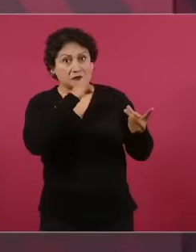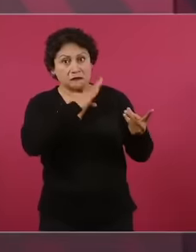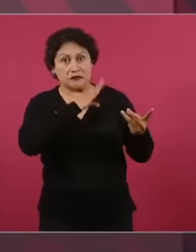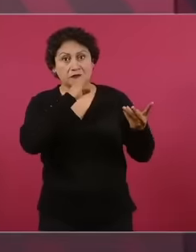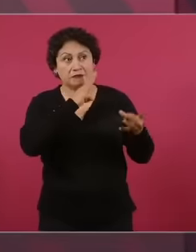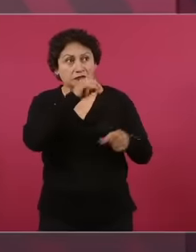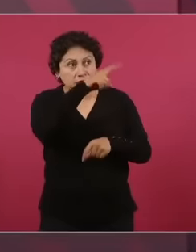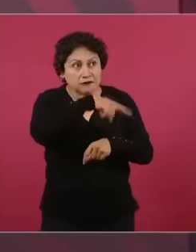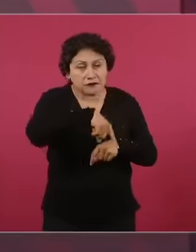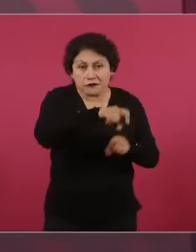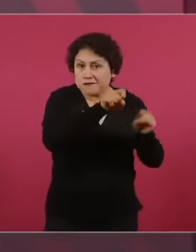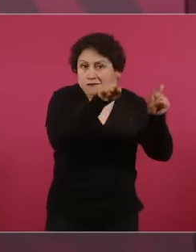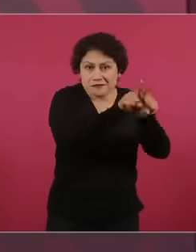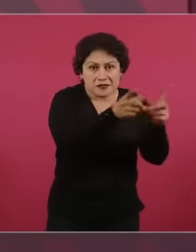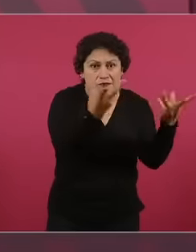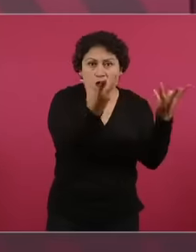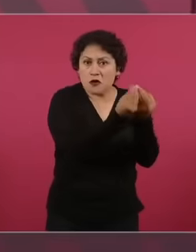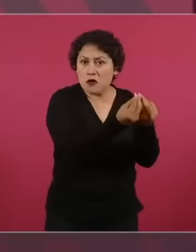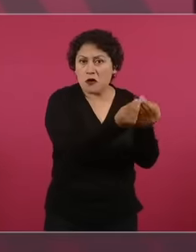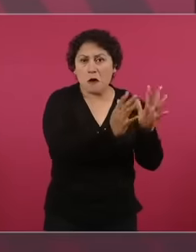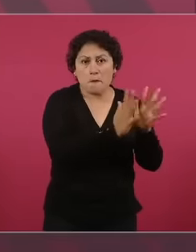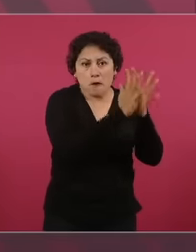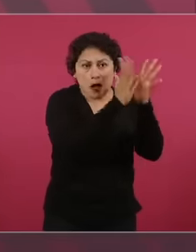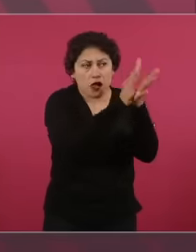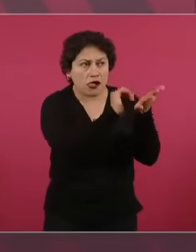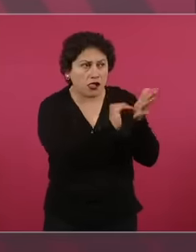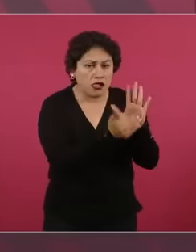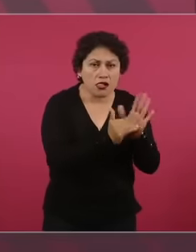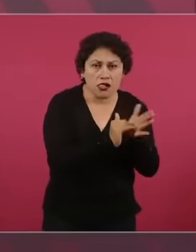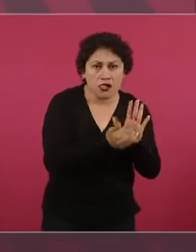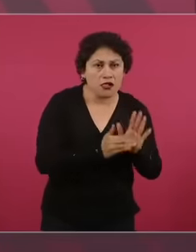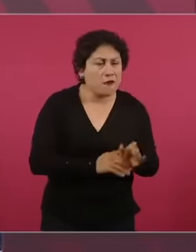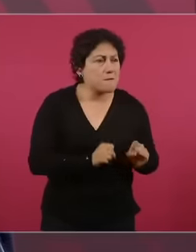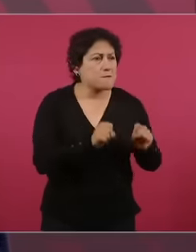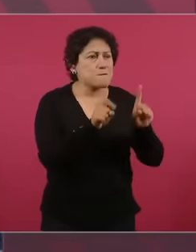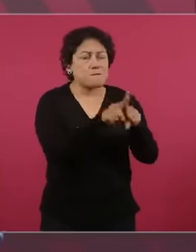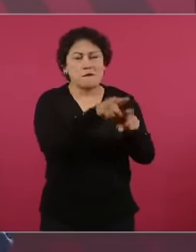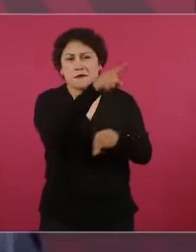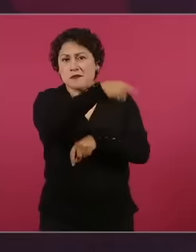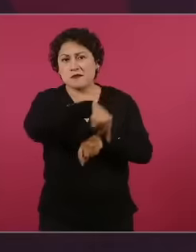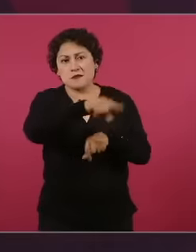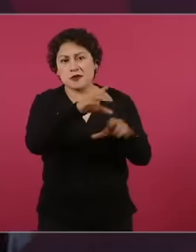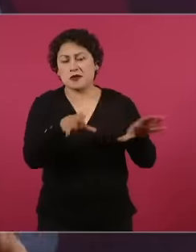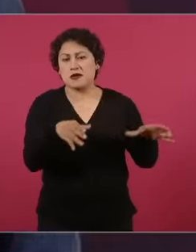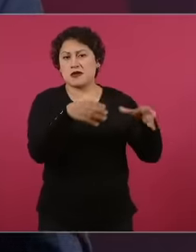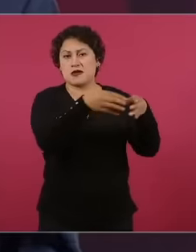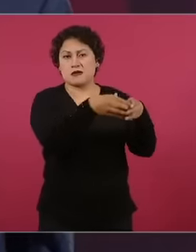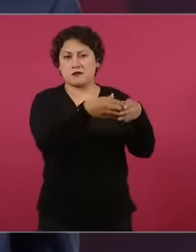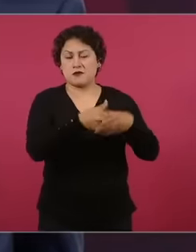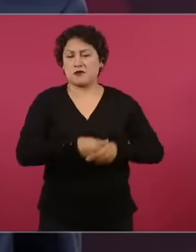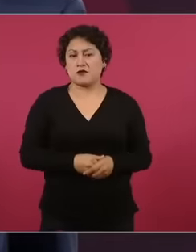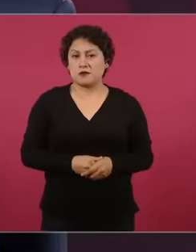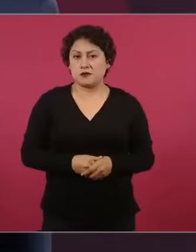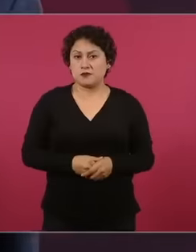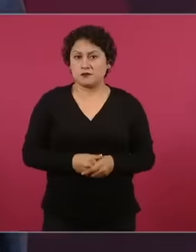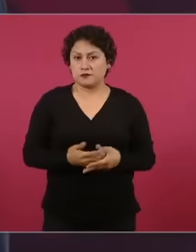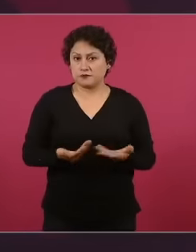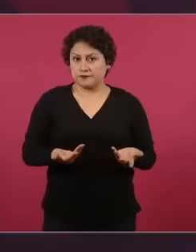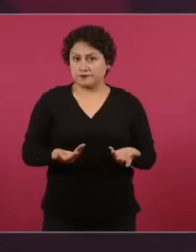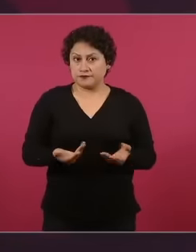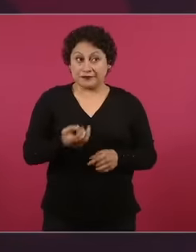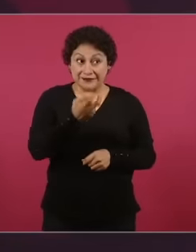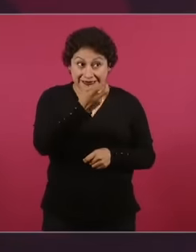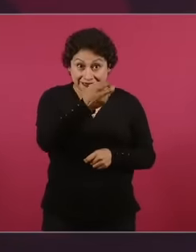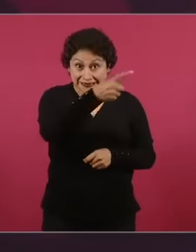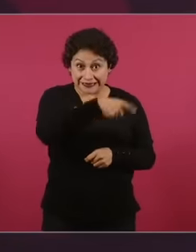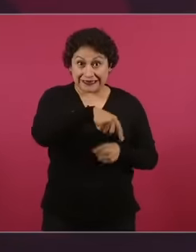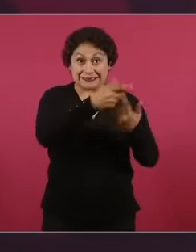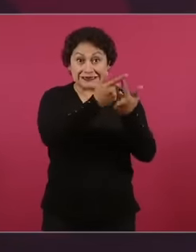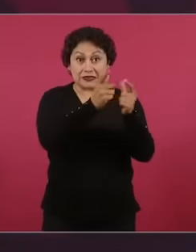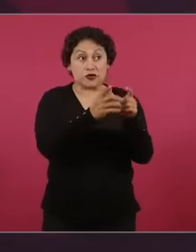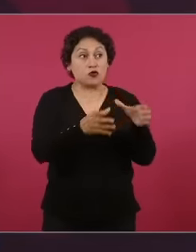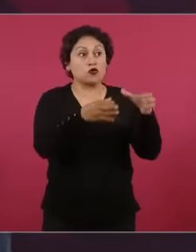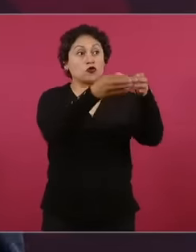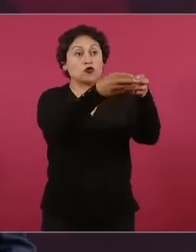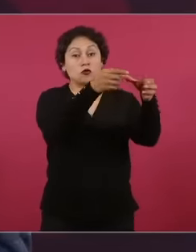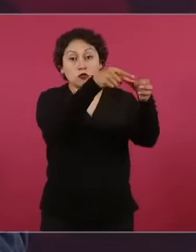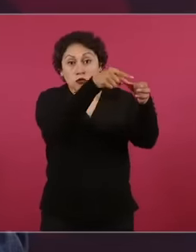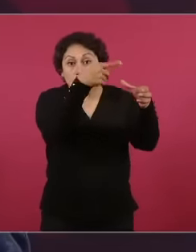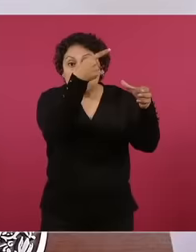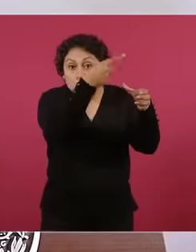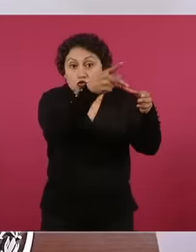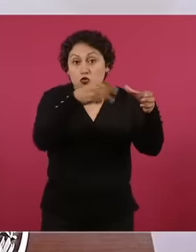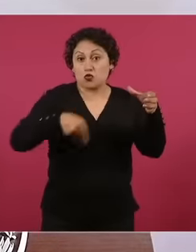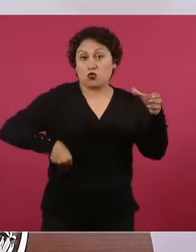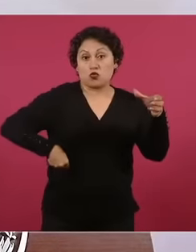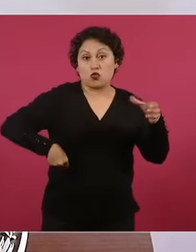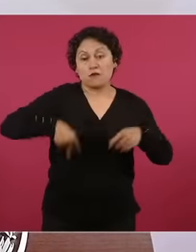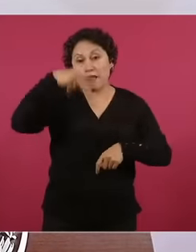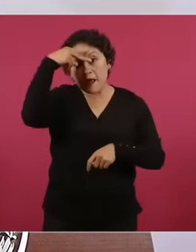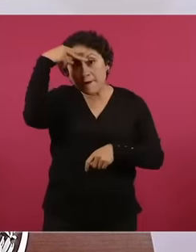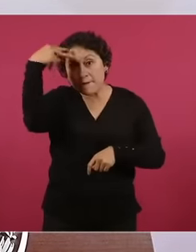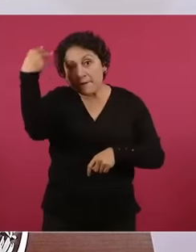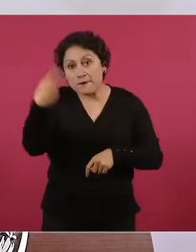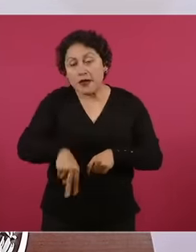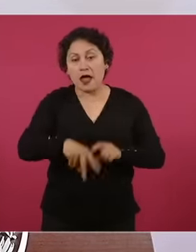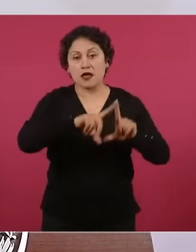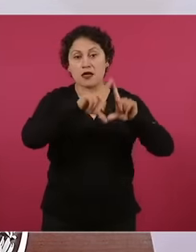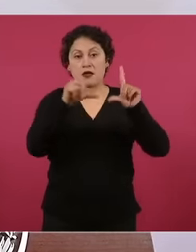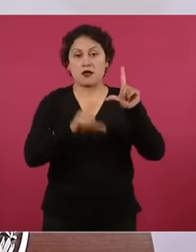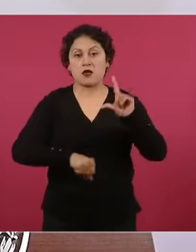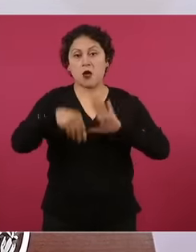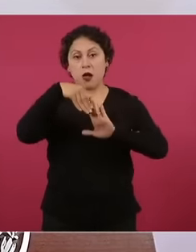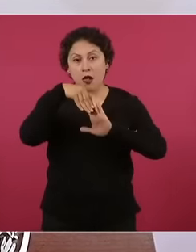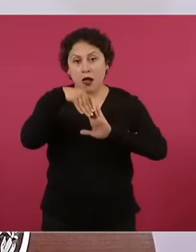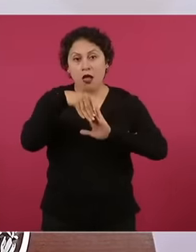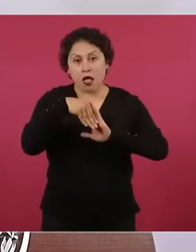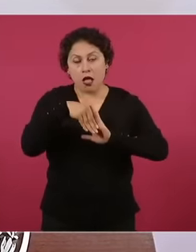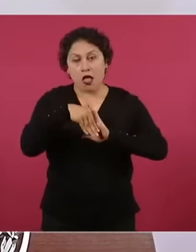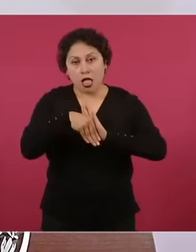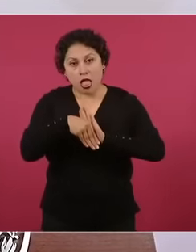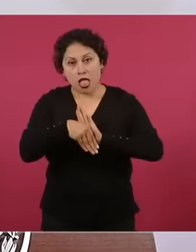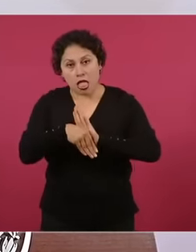accomplices, they were part of the group that led our country to decadence and in these times,